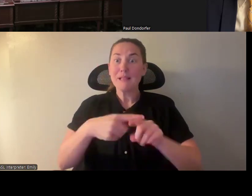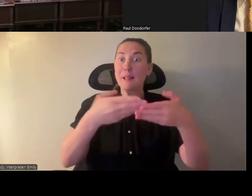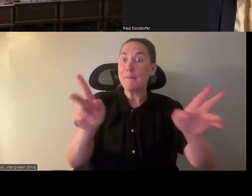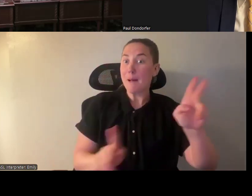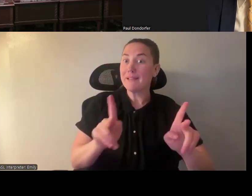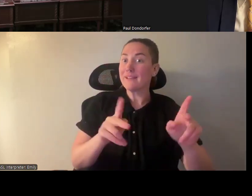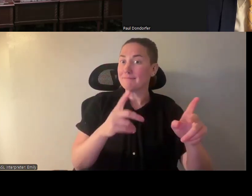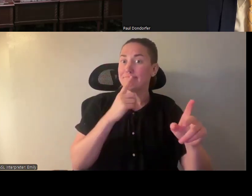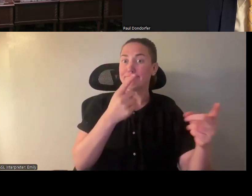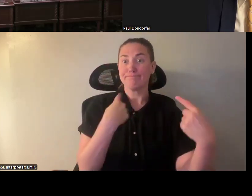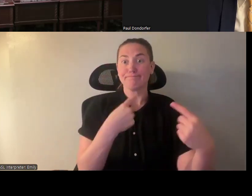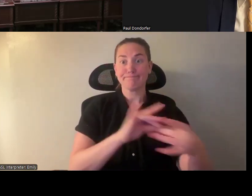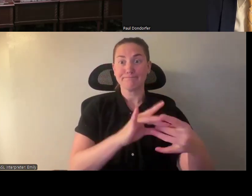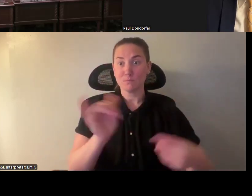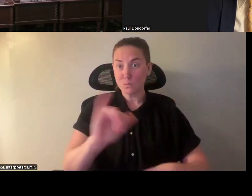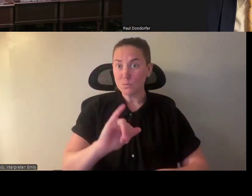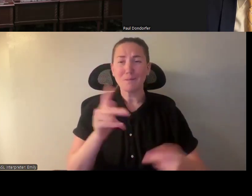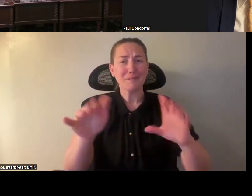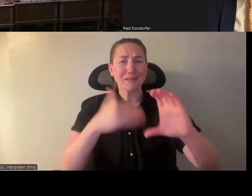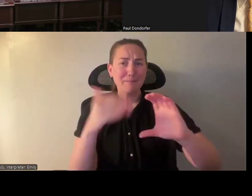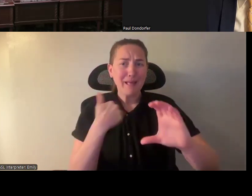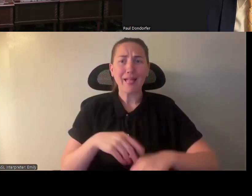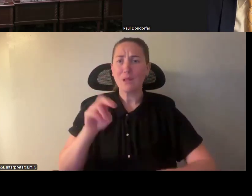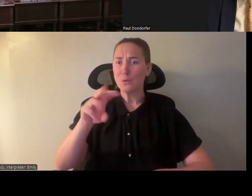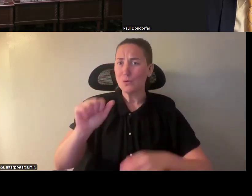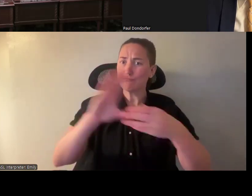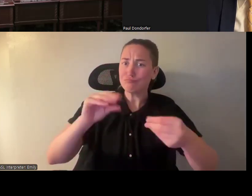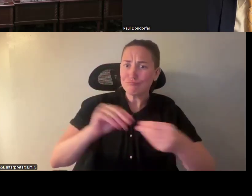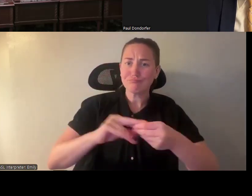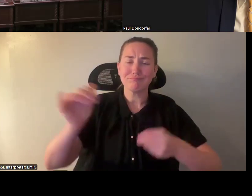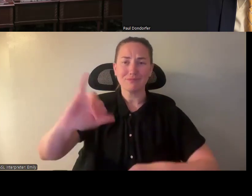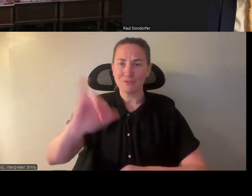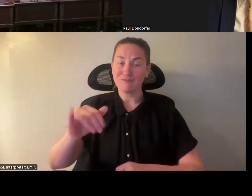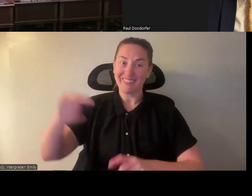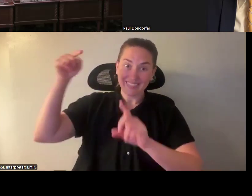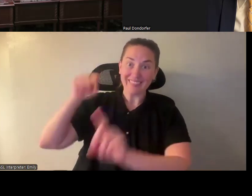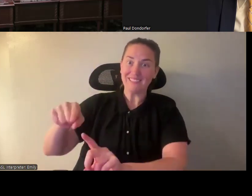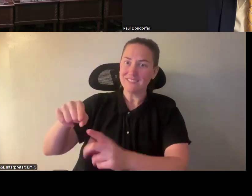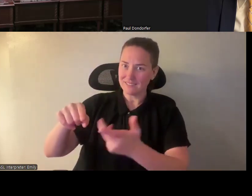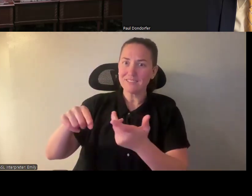emails from constituents It's been covered by the news media This is the way that it is supposed to